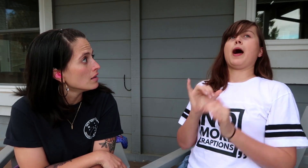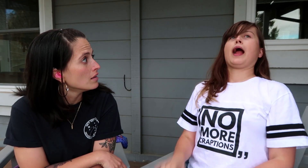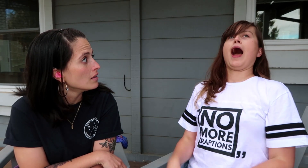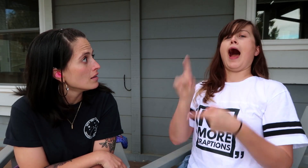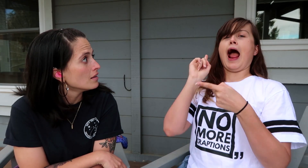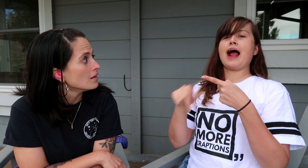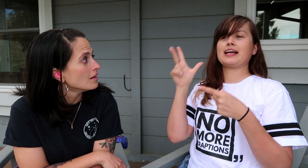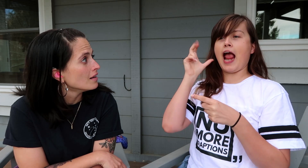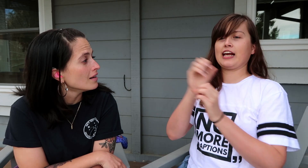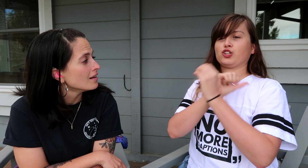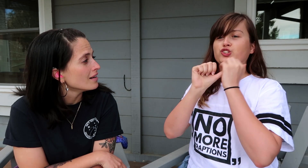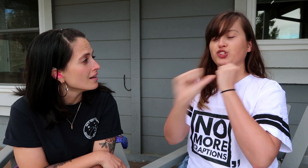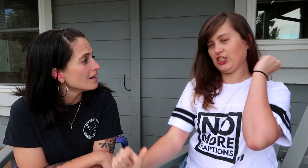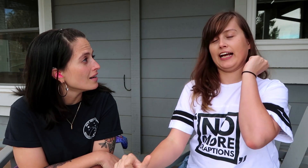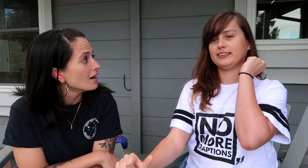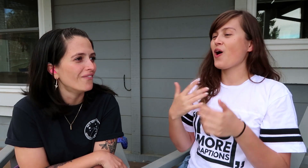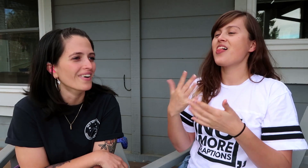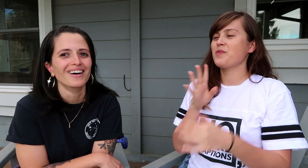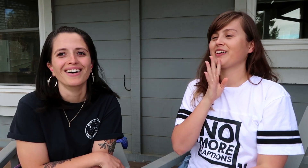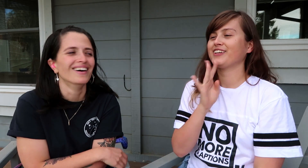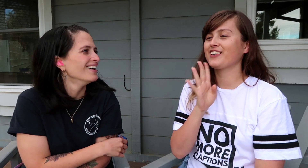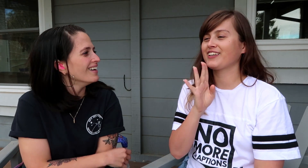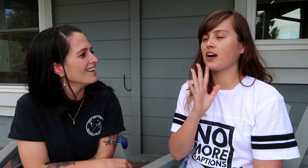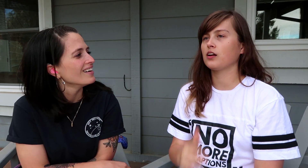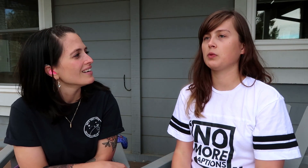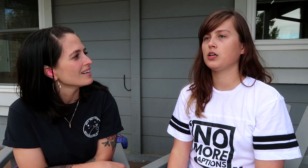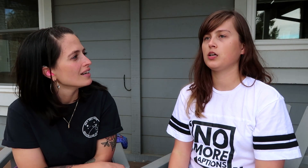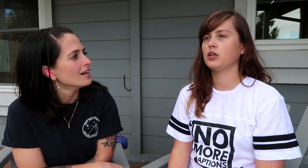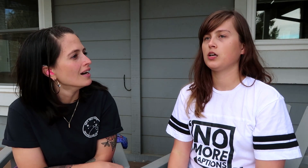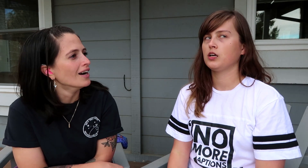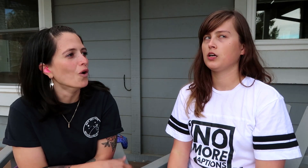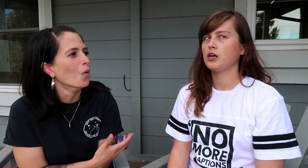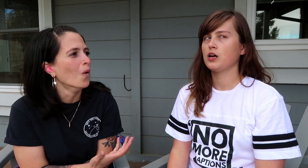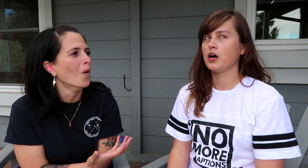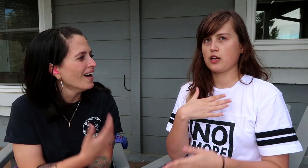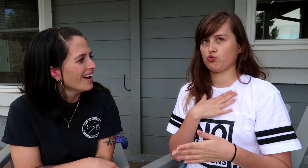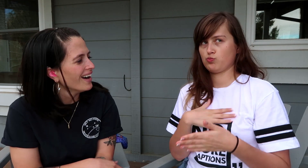and I'm like, "I can't hear SHIT!" There were people talking to me, and I'm just laying there like...